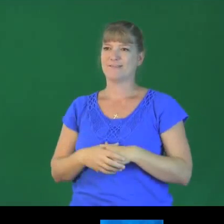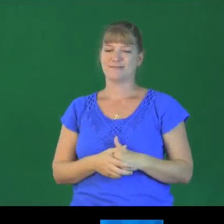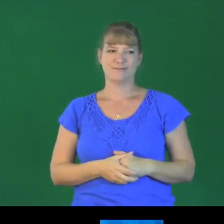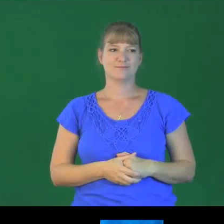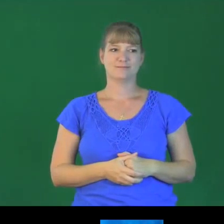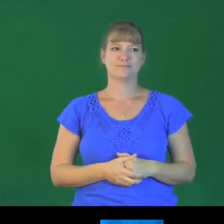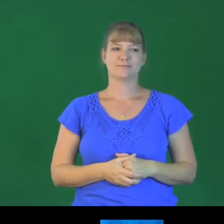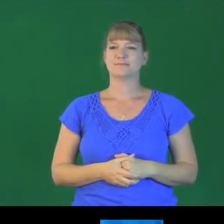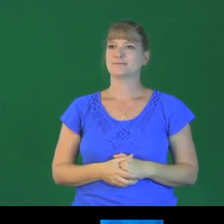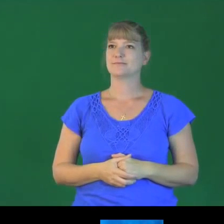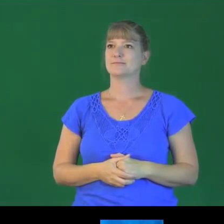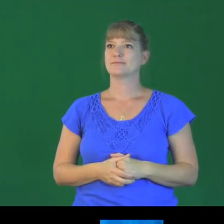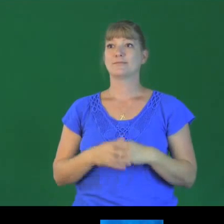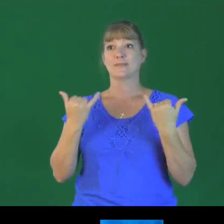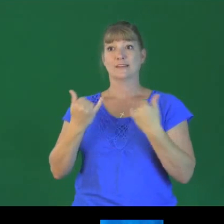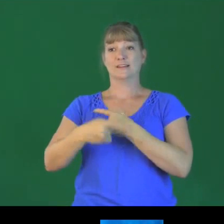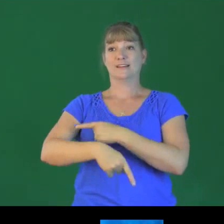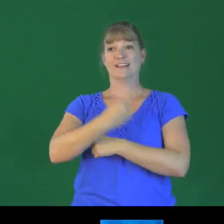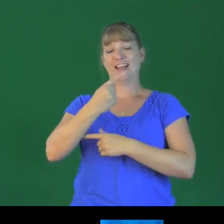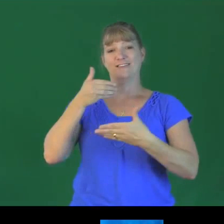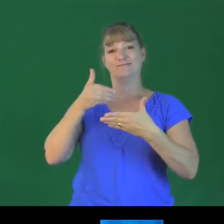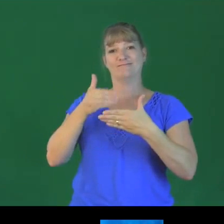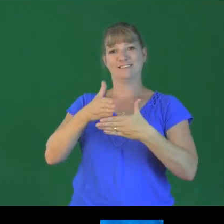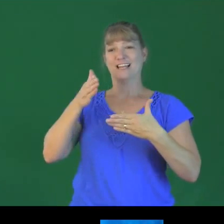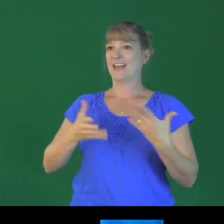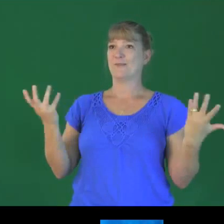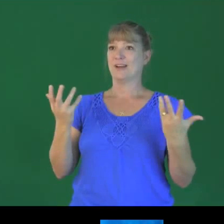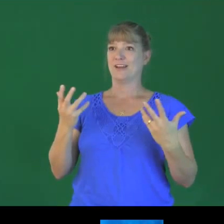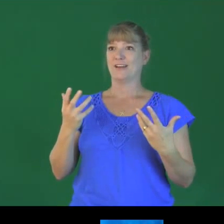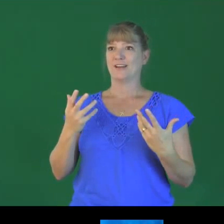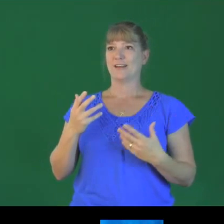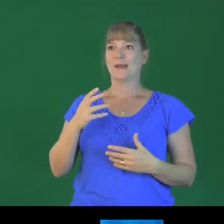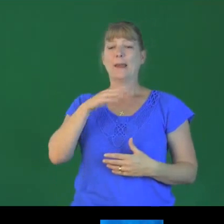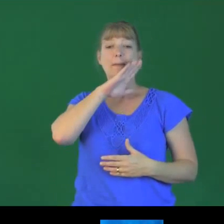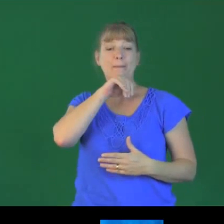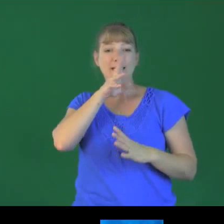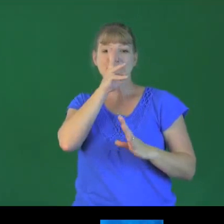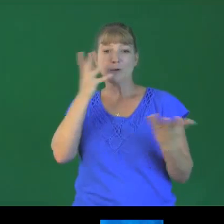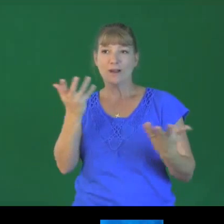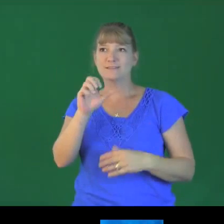To end today on a light note, what language do pigs speak? Swine language.